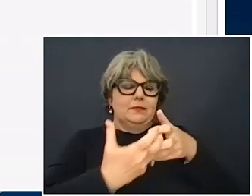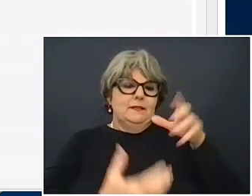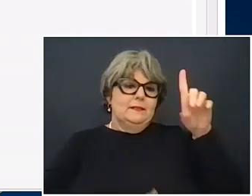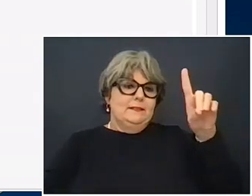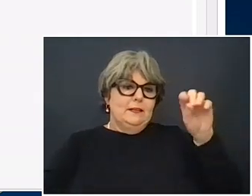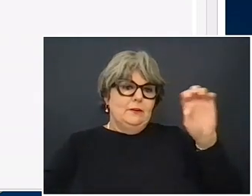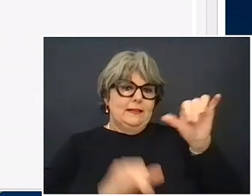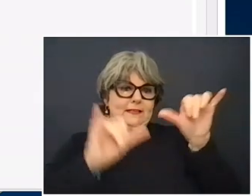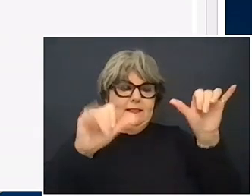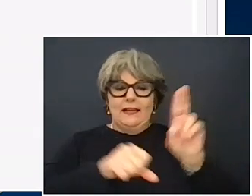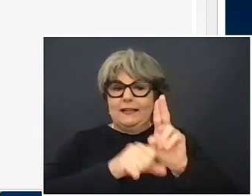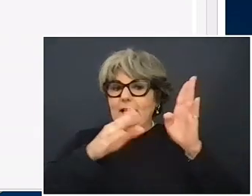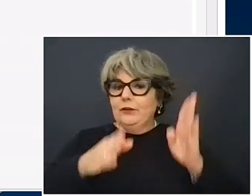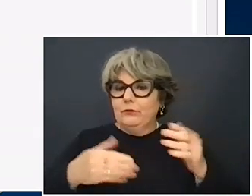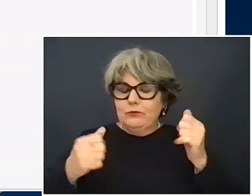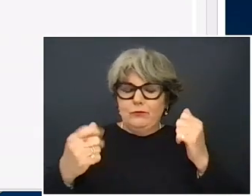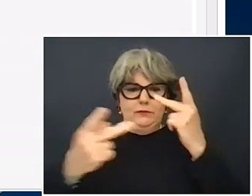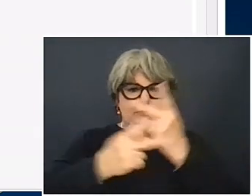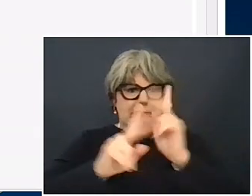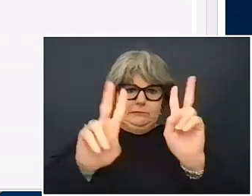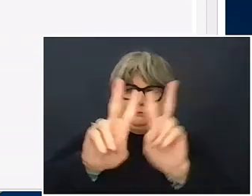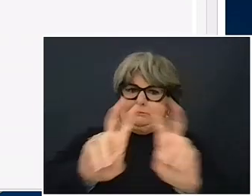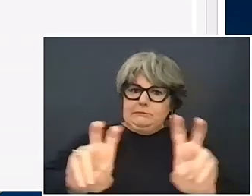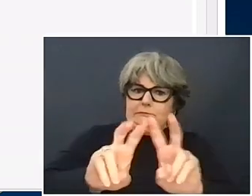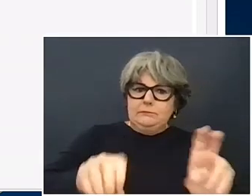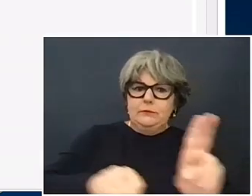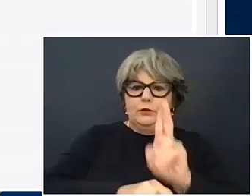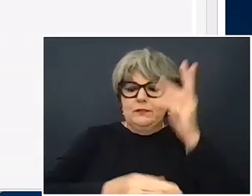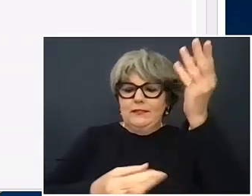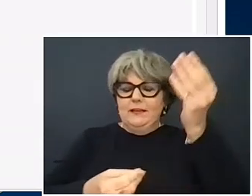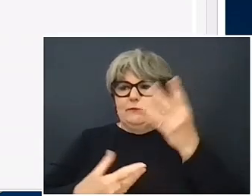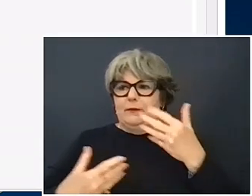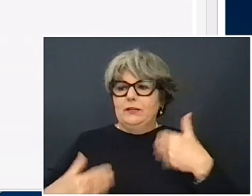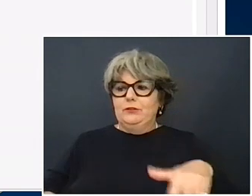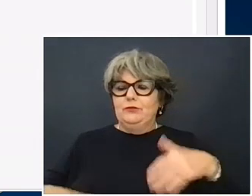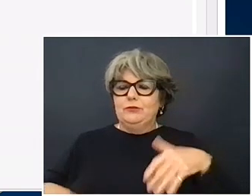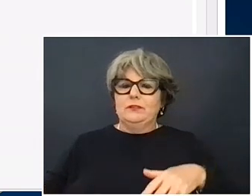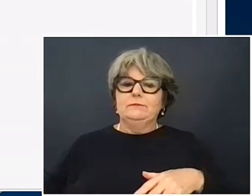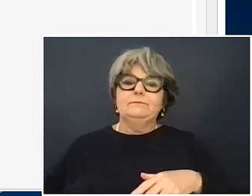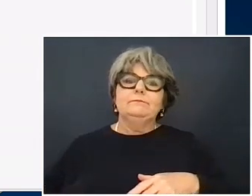in good faith trying to do something with in you tell me how many accrediting